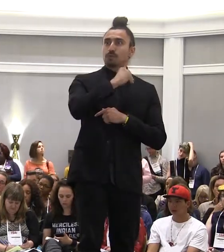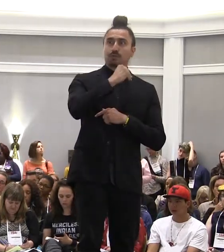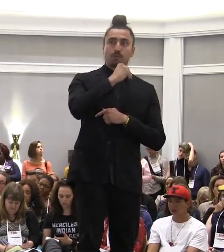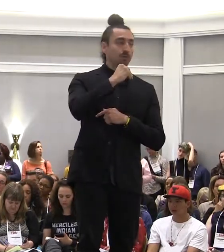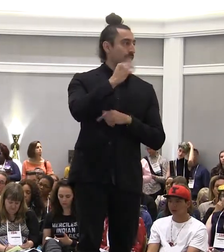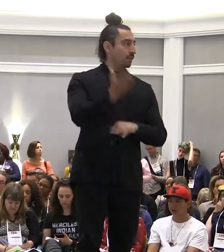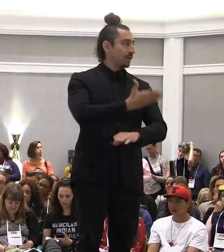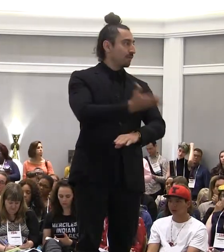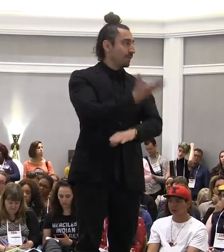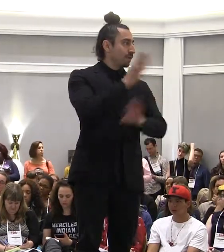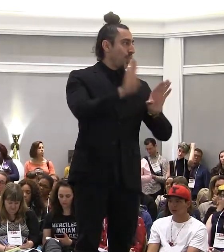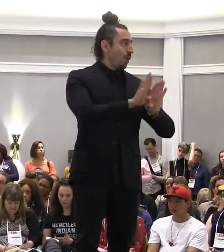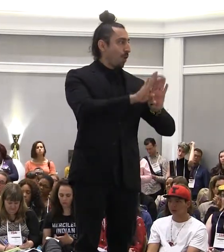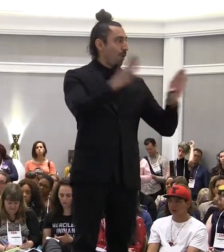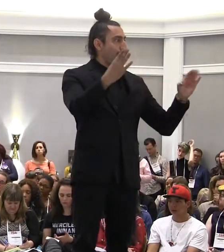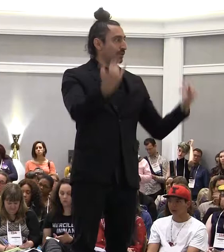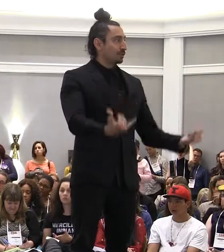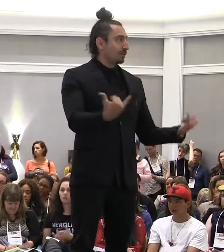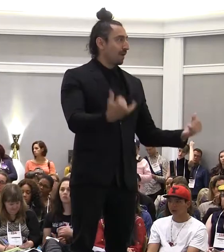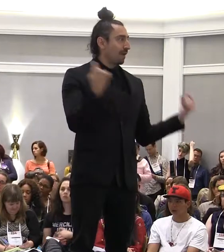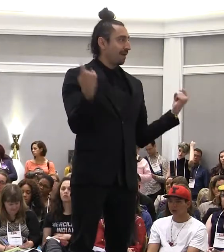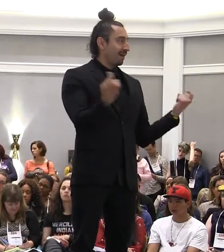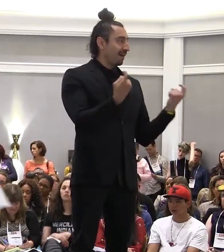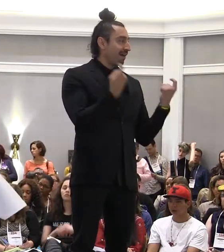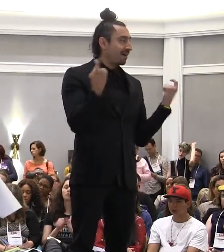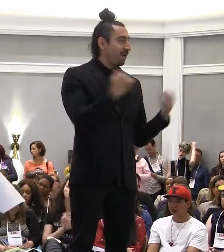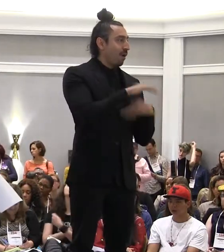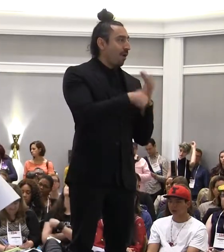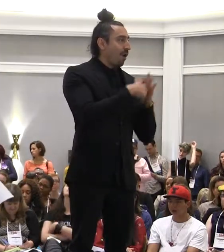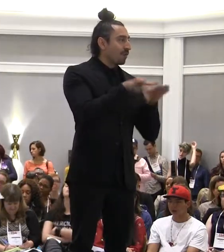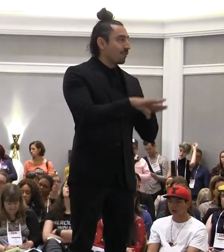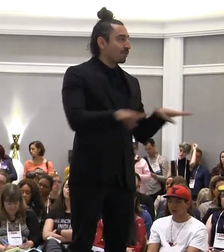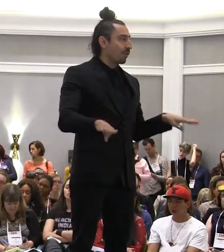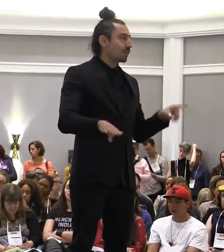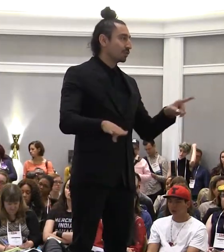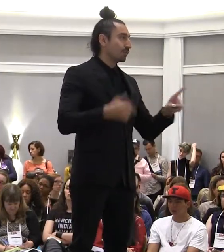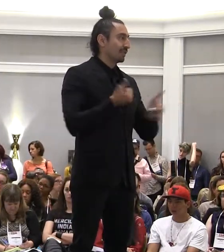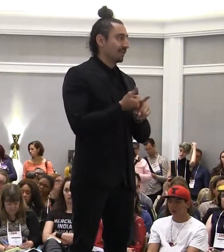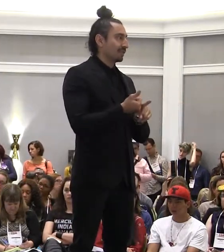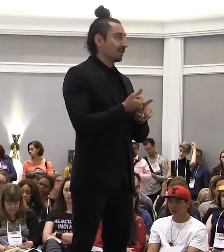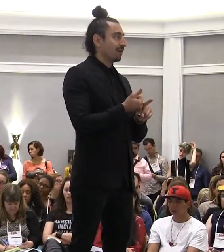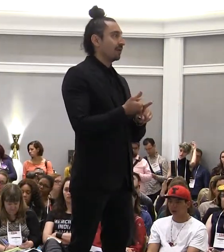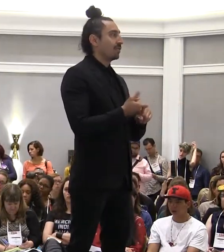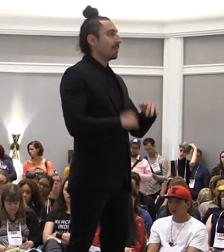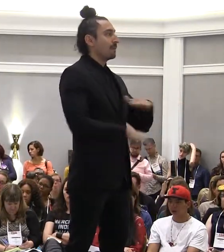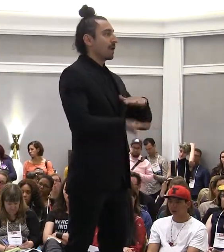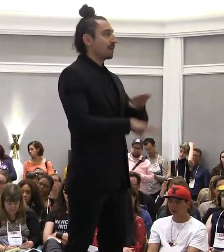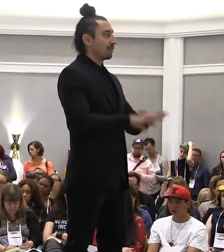And all the floors, you'll be onto be the bottom floor. All the suites are down there, cool.